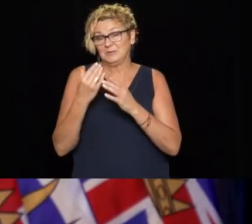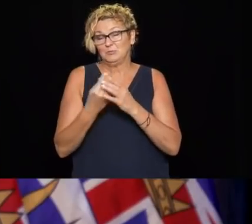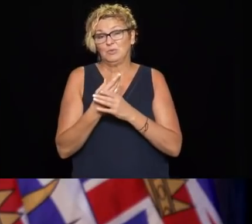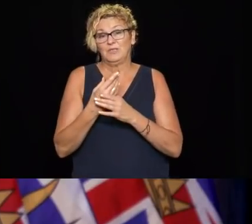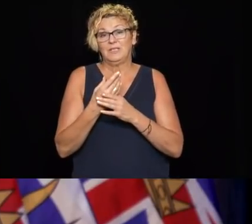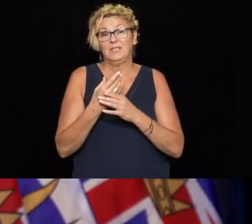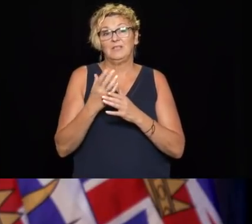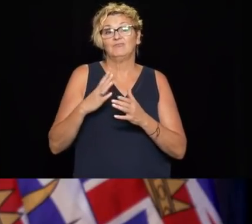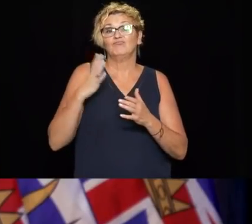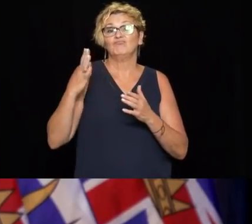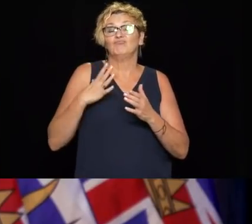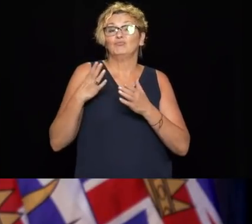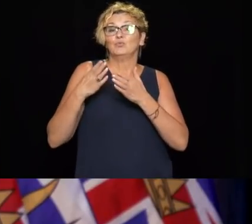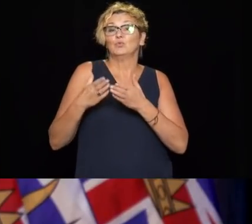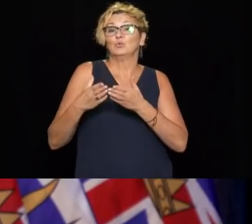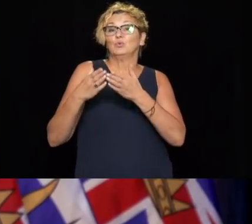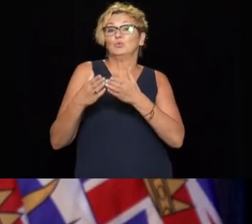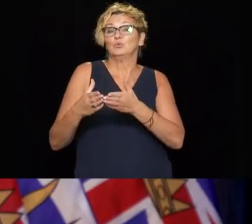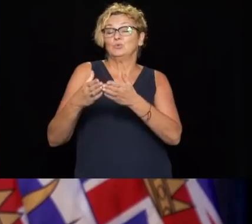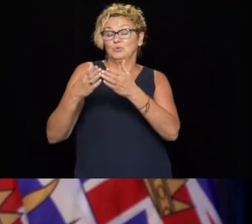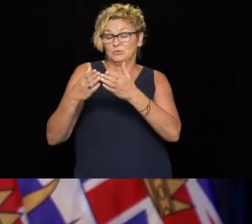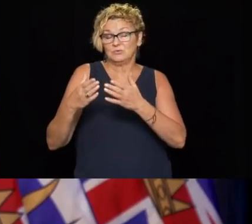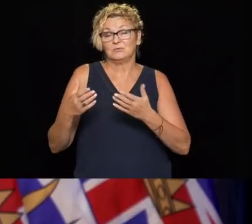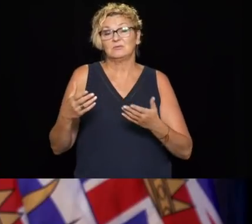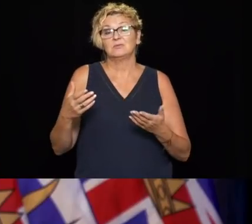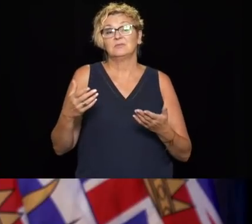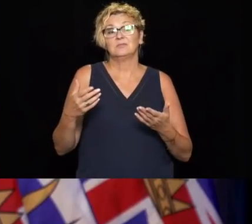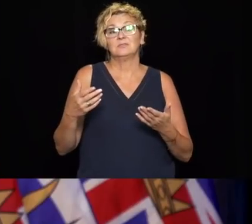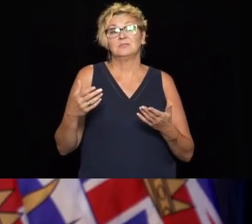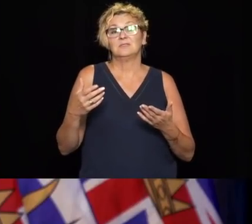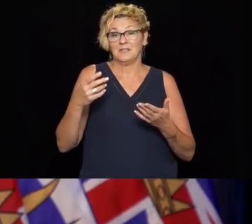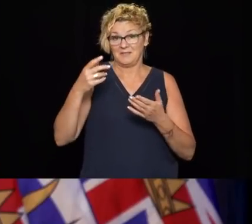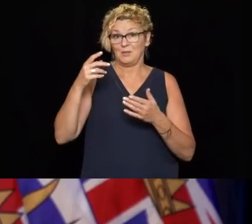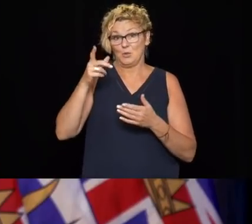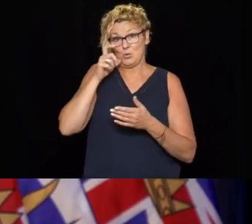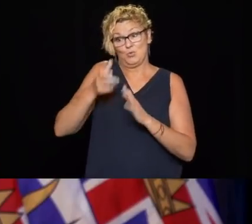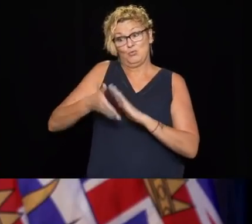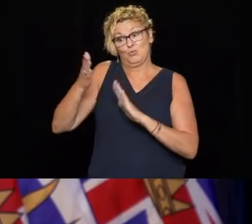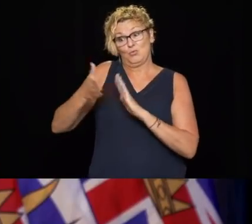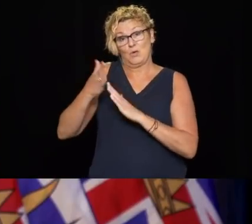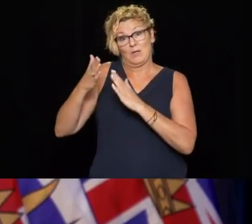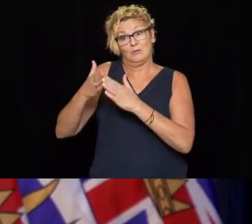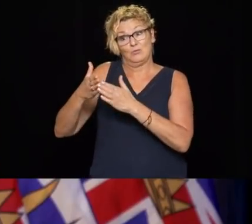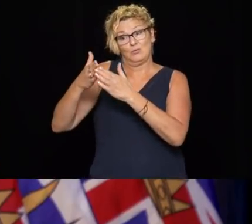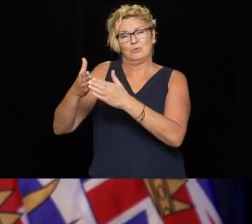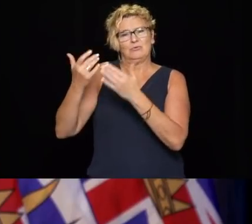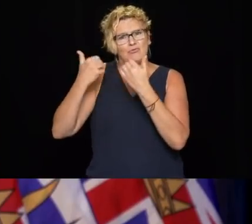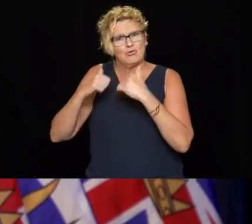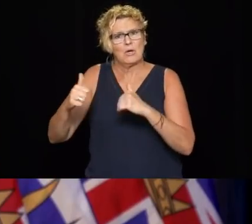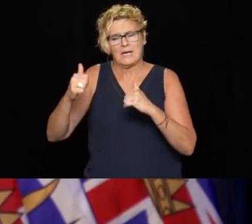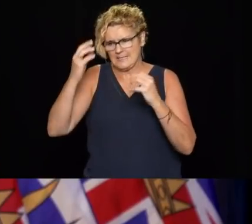in some ways, like the cruise ships, in March and April when we were recognizing that even with the best safety protocols in place